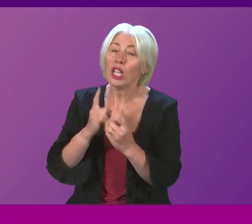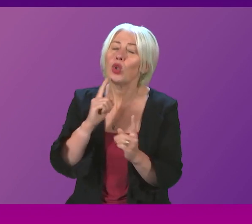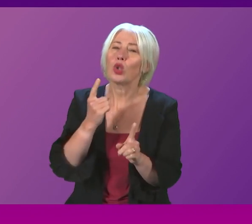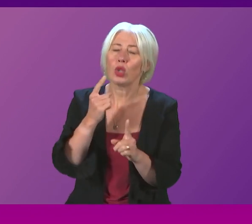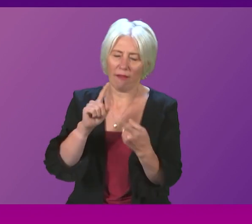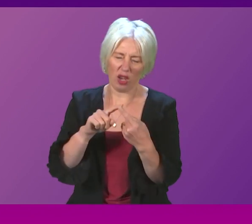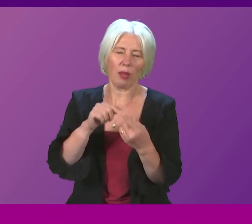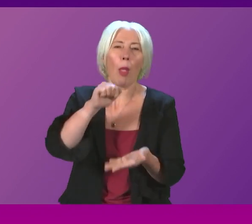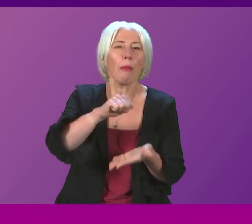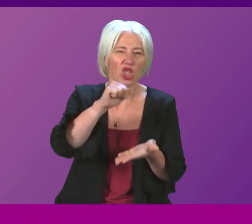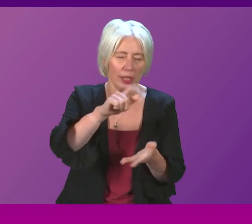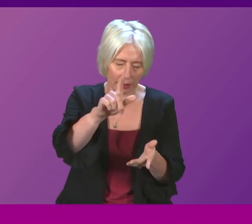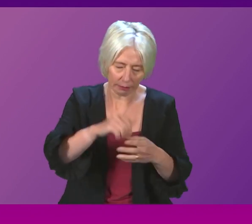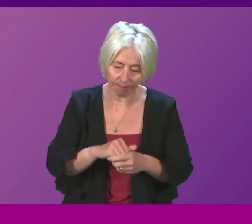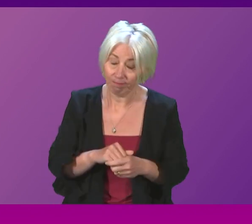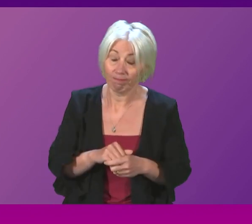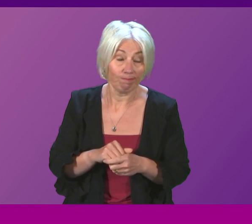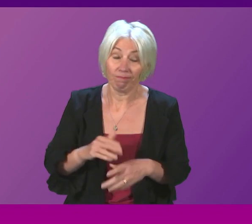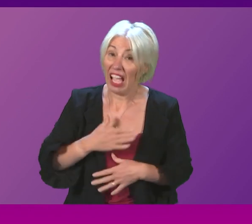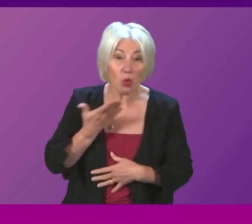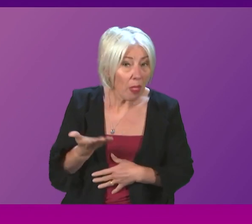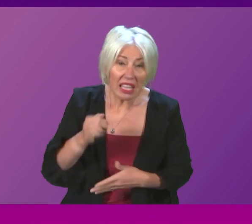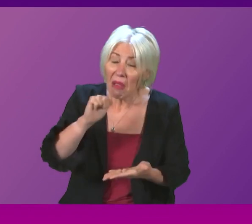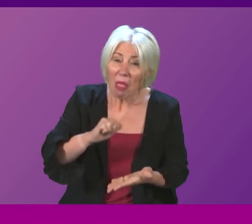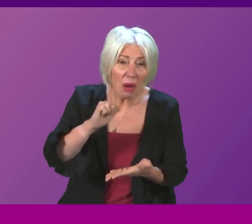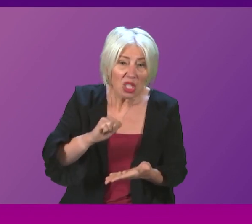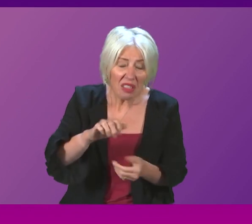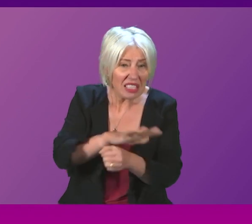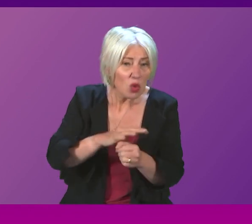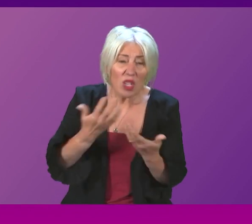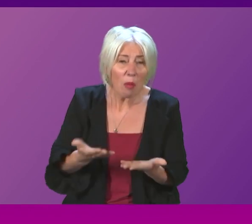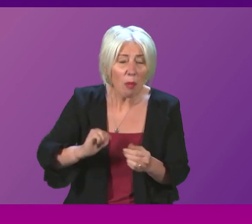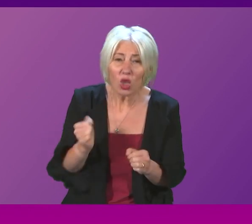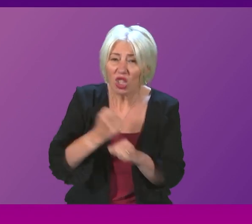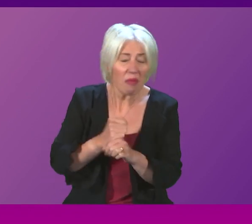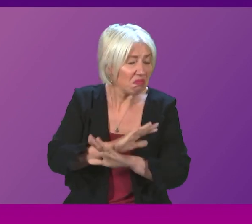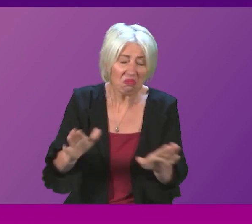I do not like the budget situation that the Scottish Government faces, but the hard reality